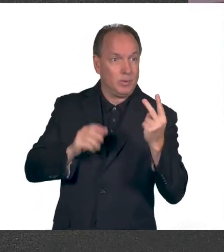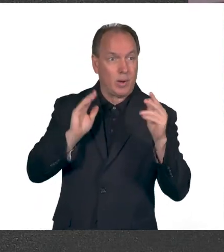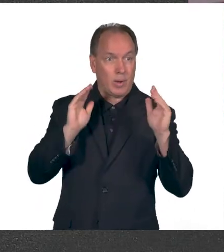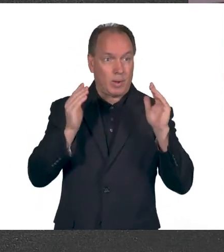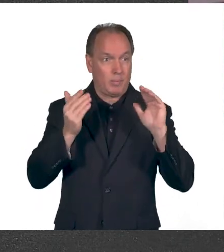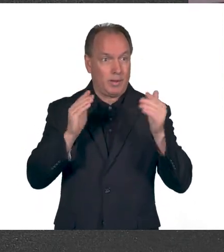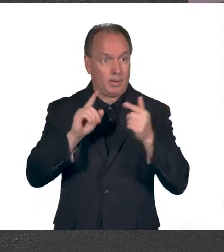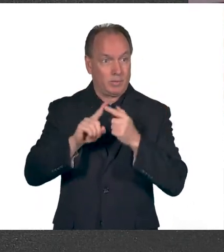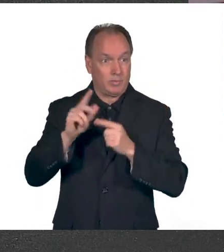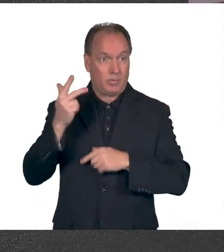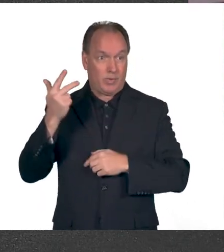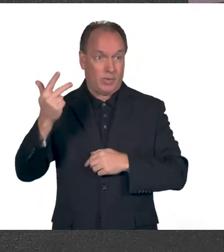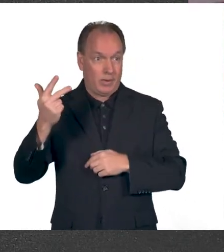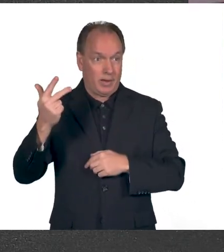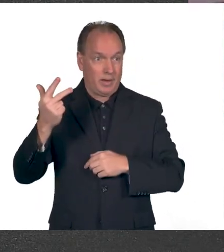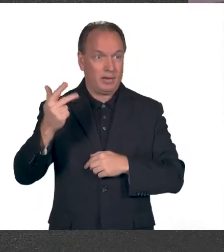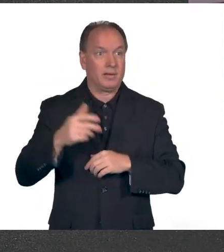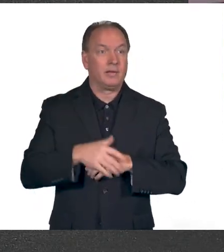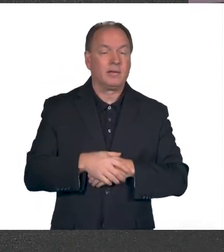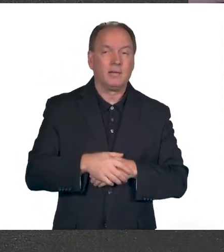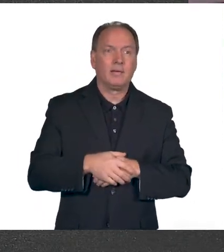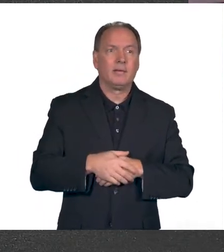Okay I have another friend on here